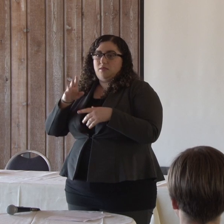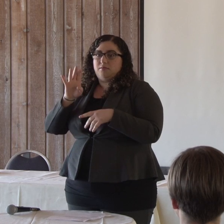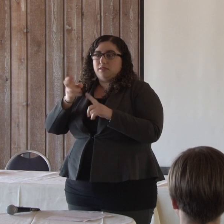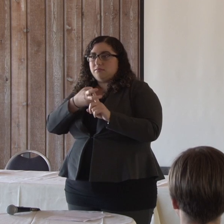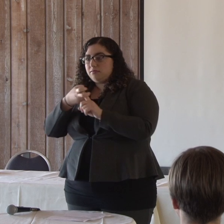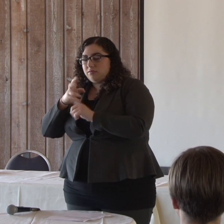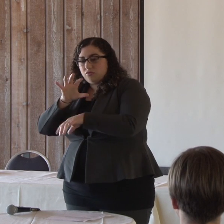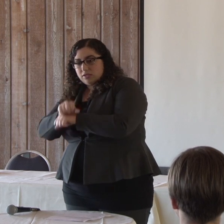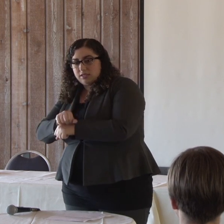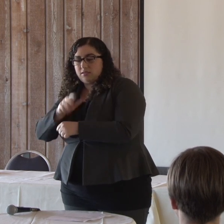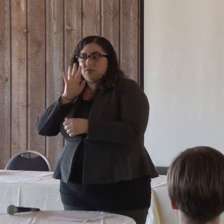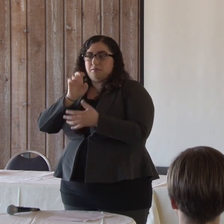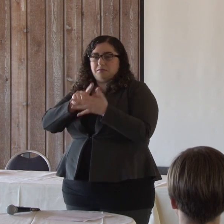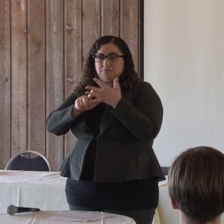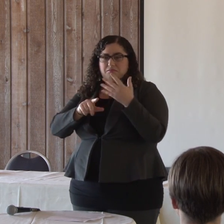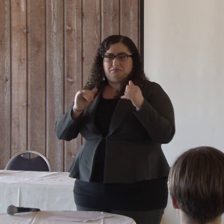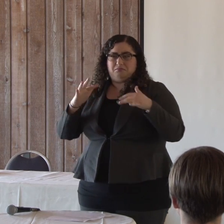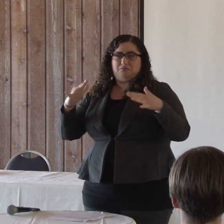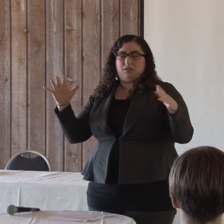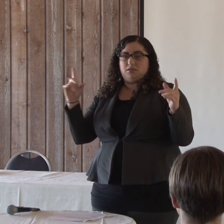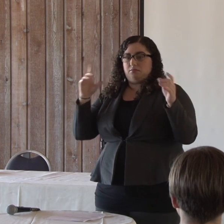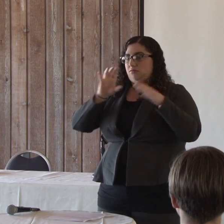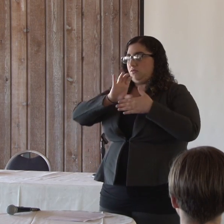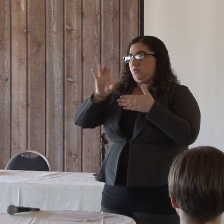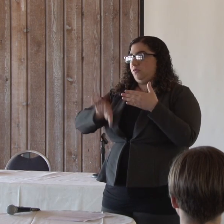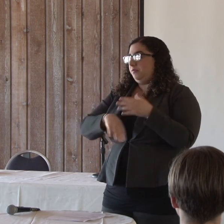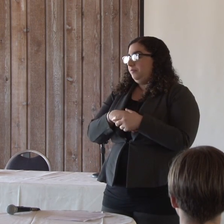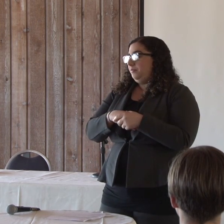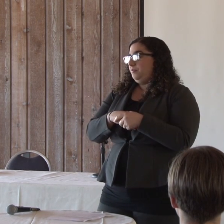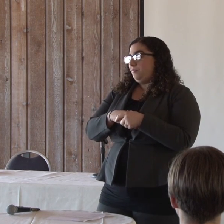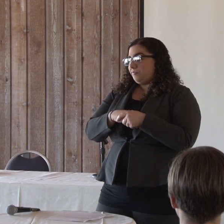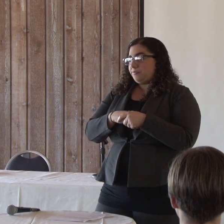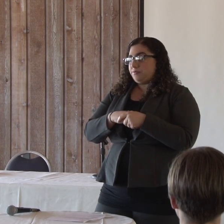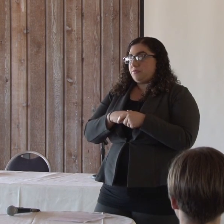back home? All of those questions were unanswered.